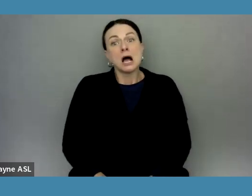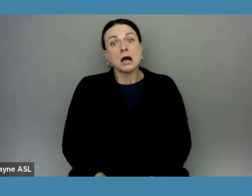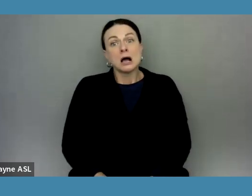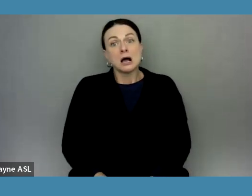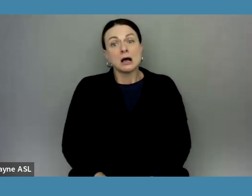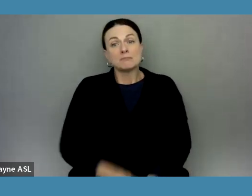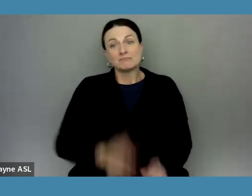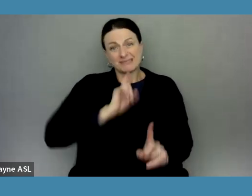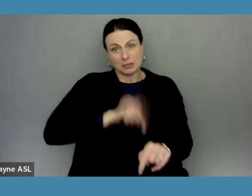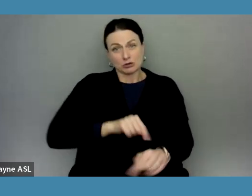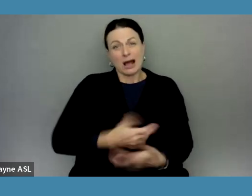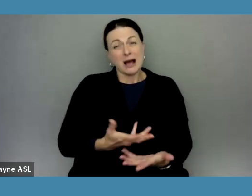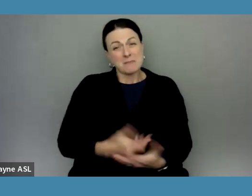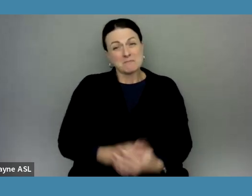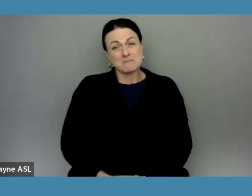So you will have,